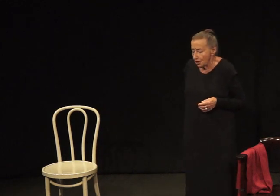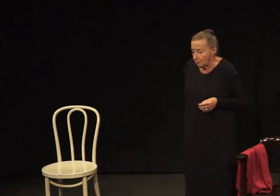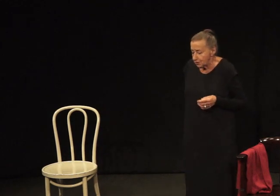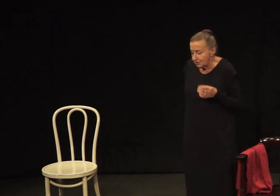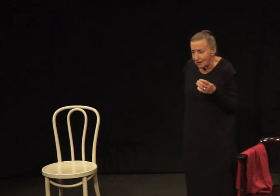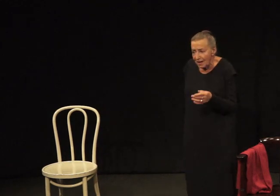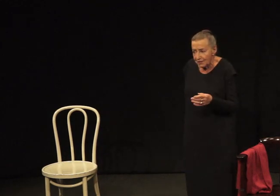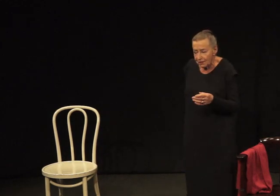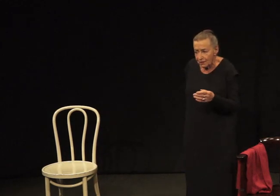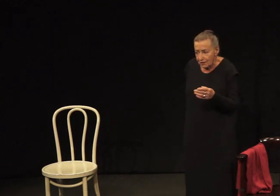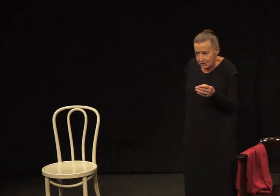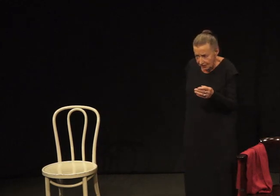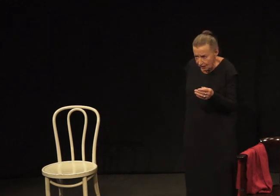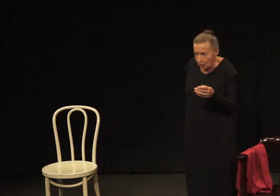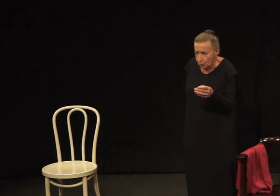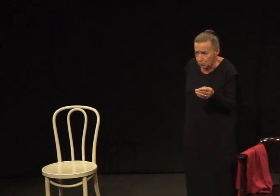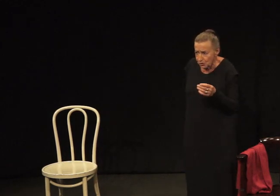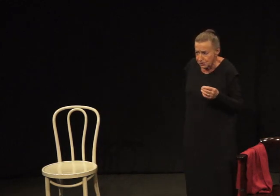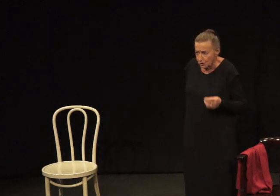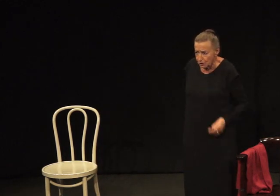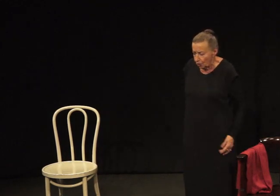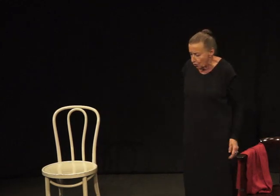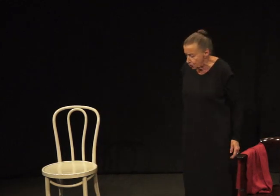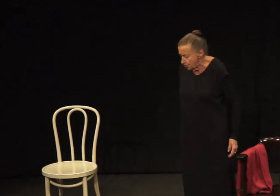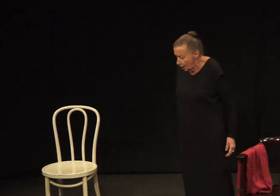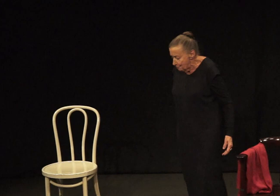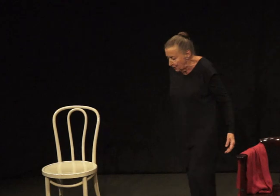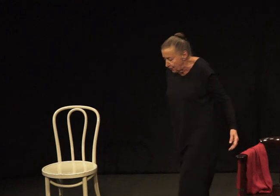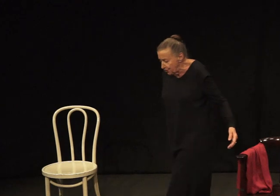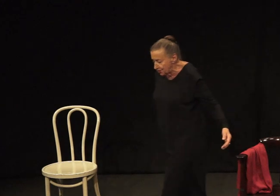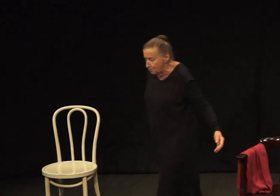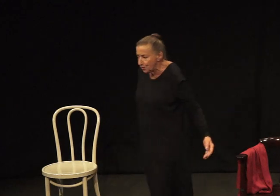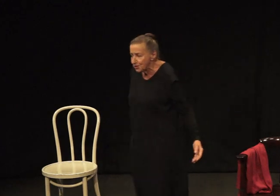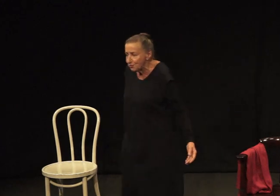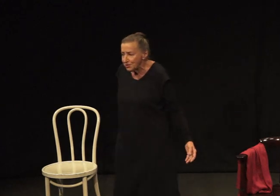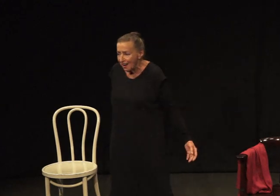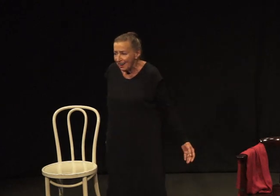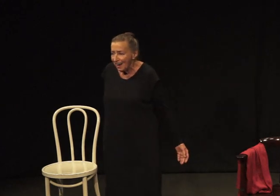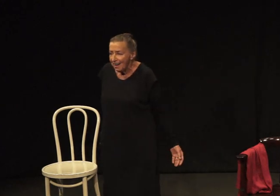that some new visitors had driven in. The Warden had recognized the guest